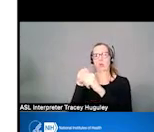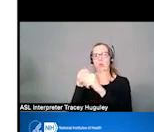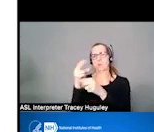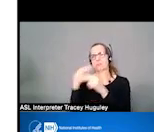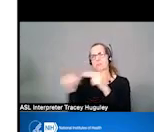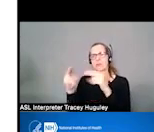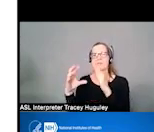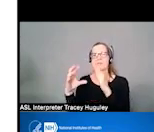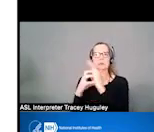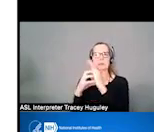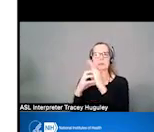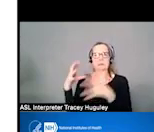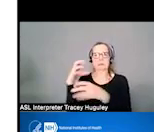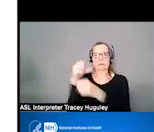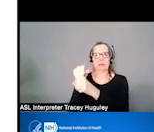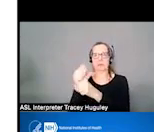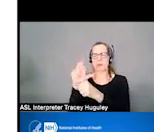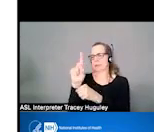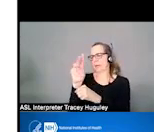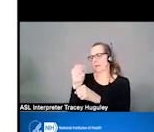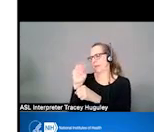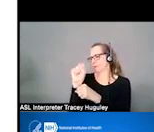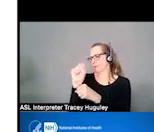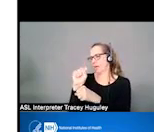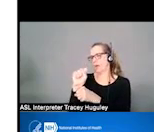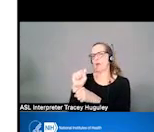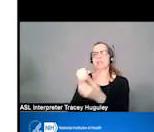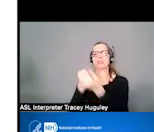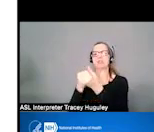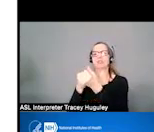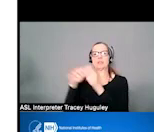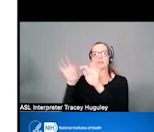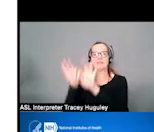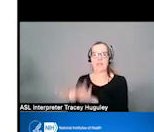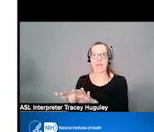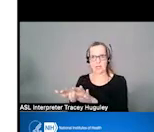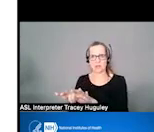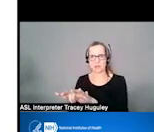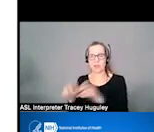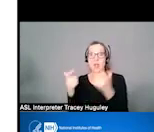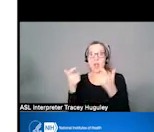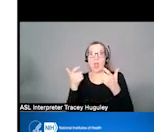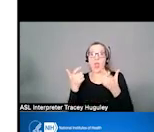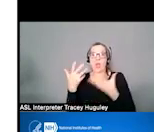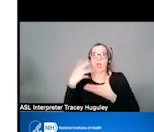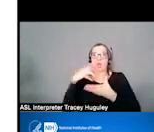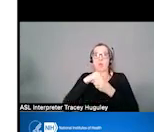as this data management and sharing justification is part of your larger budget justification and attachment.